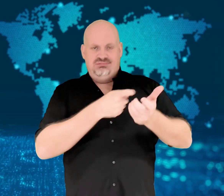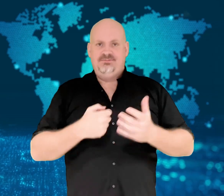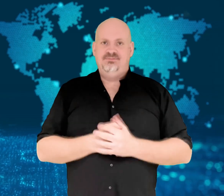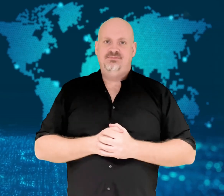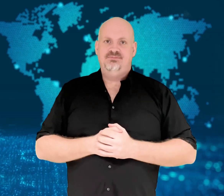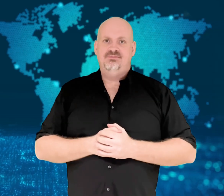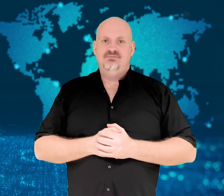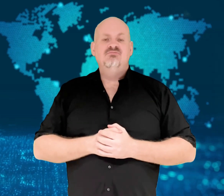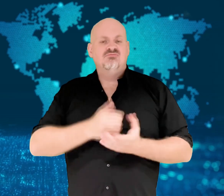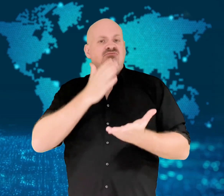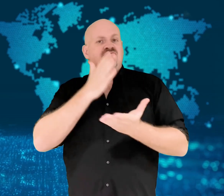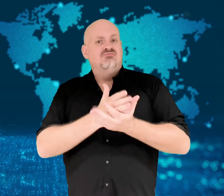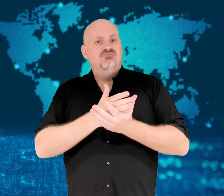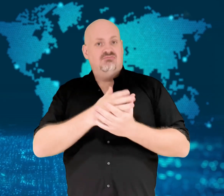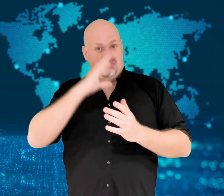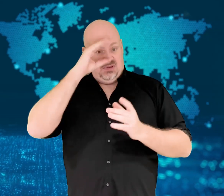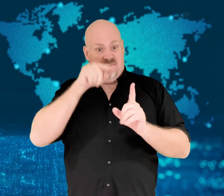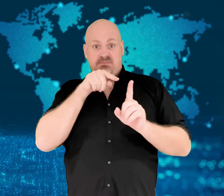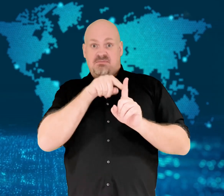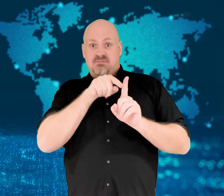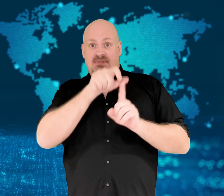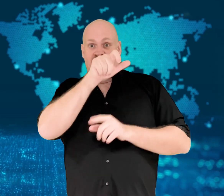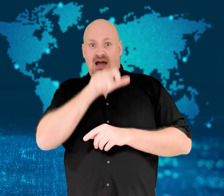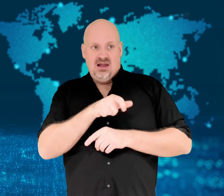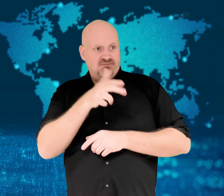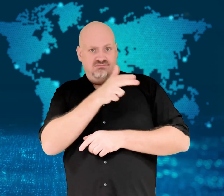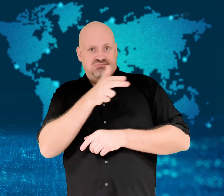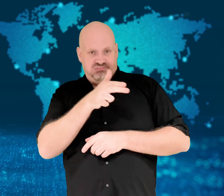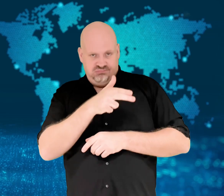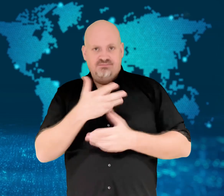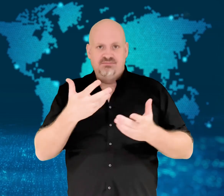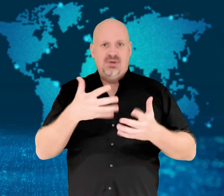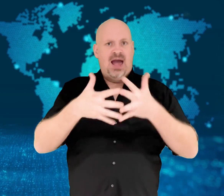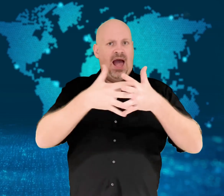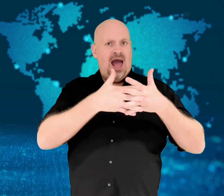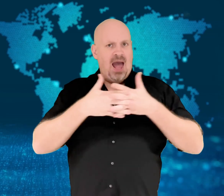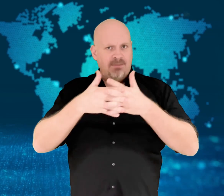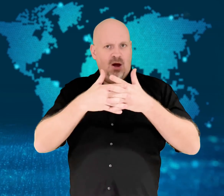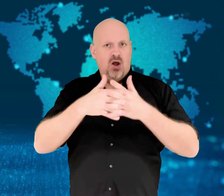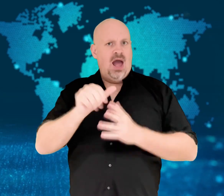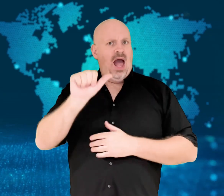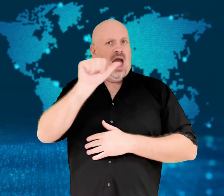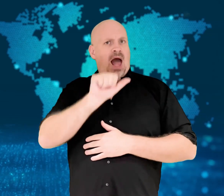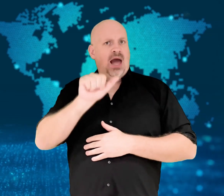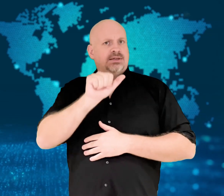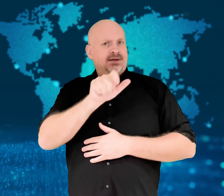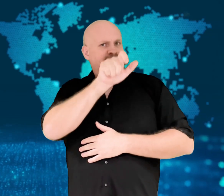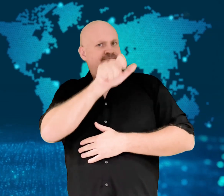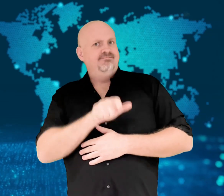but there are reports that a military-style rifle was used in the first shooting.